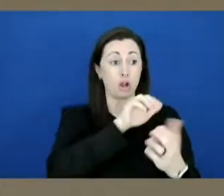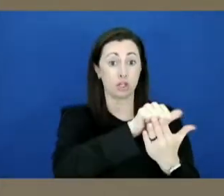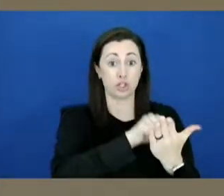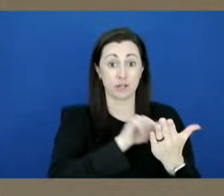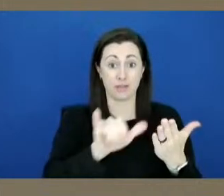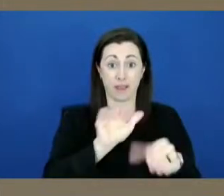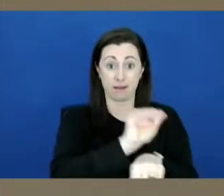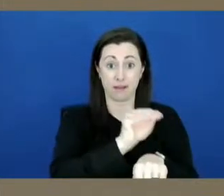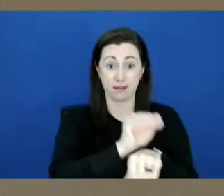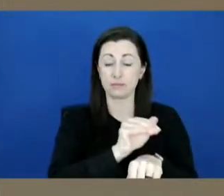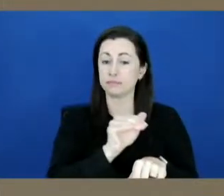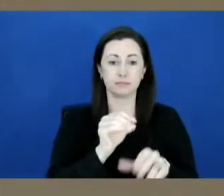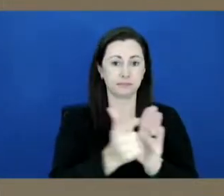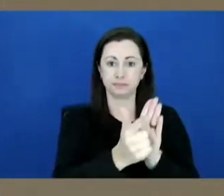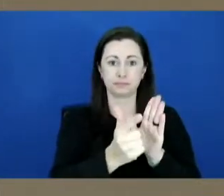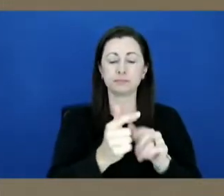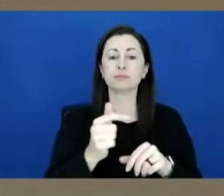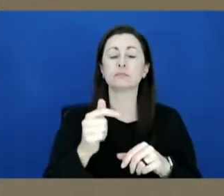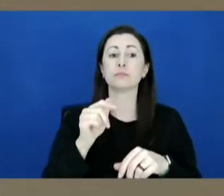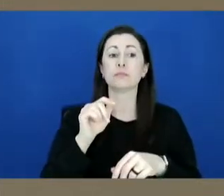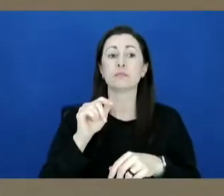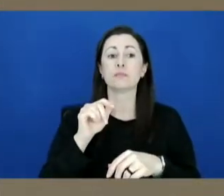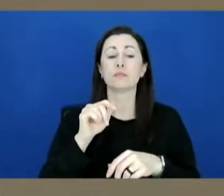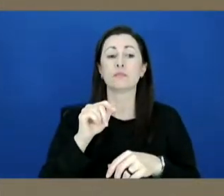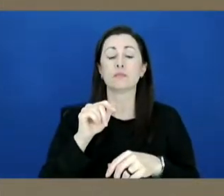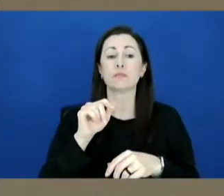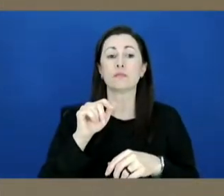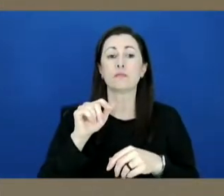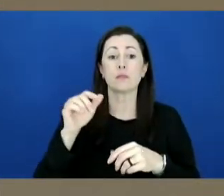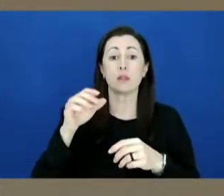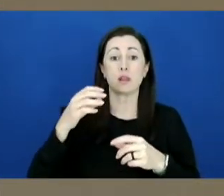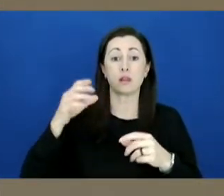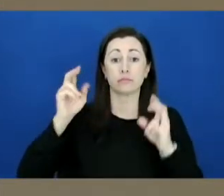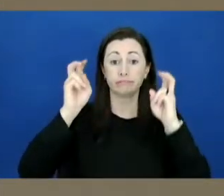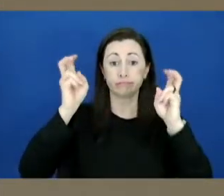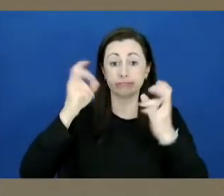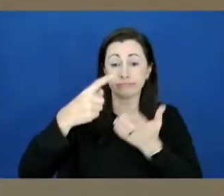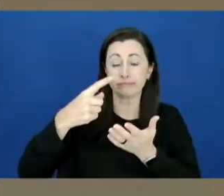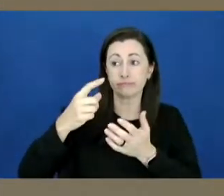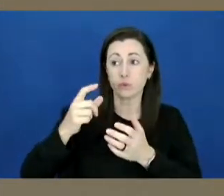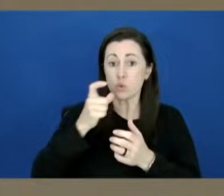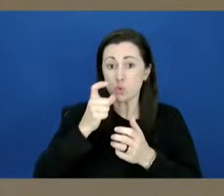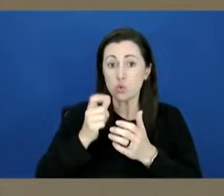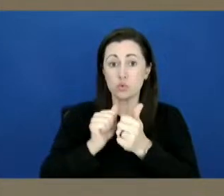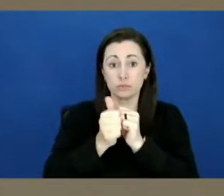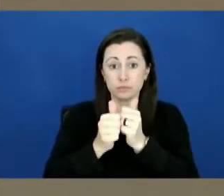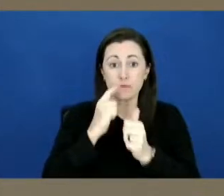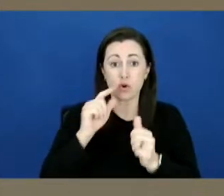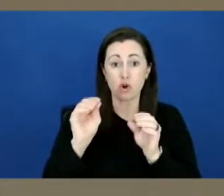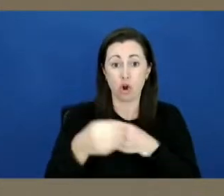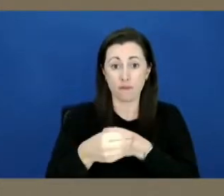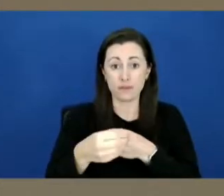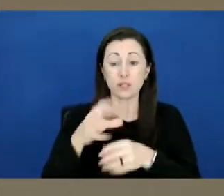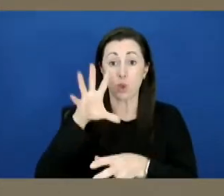A, A MATTER WHICH APPEARS ON THE AGENDA OF THAT MEETING OF THE